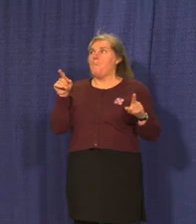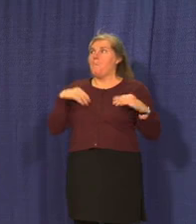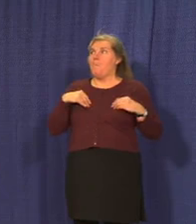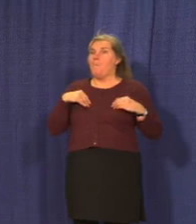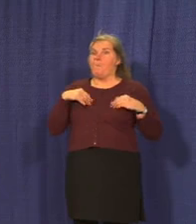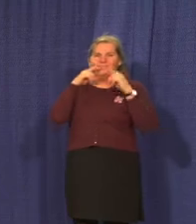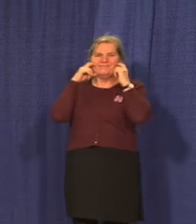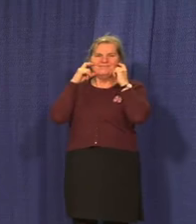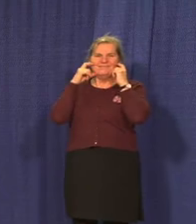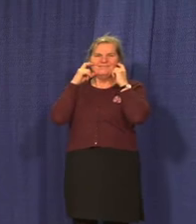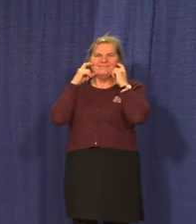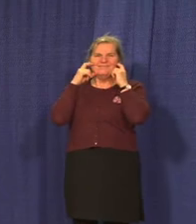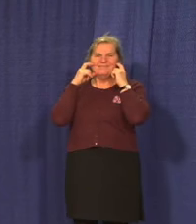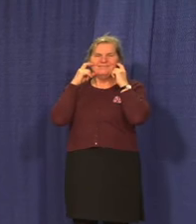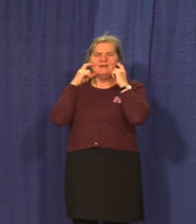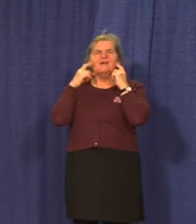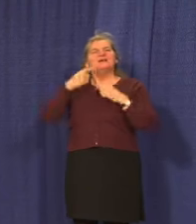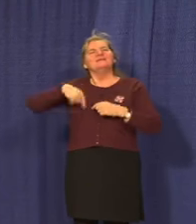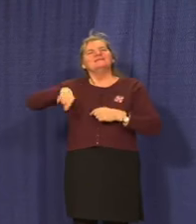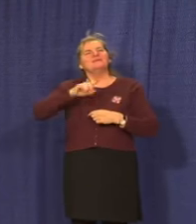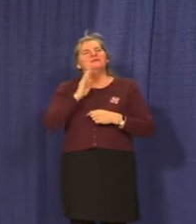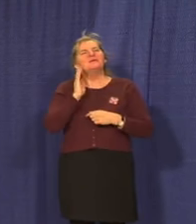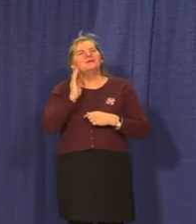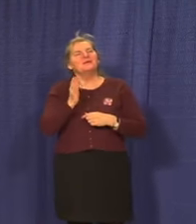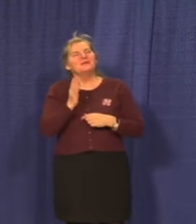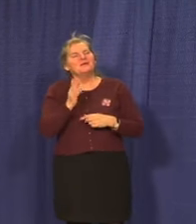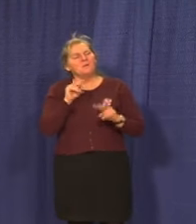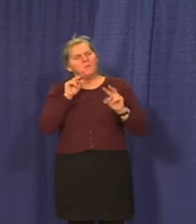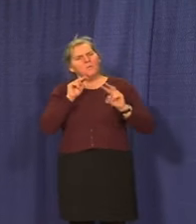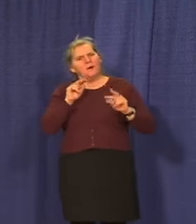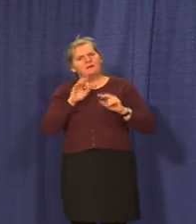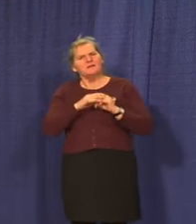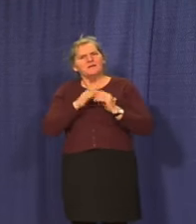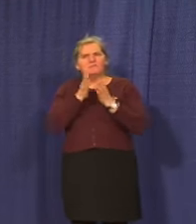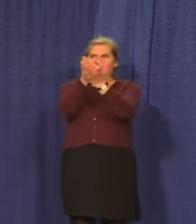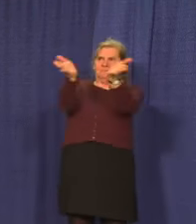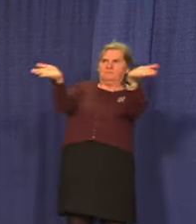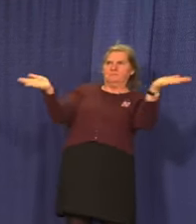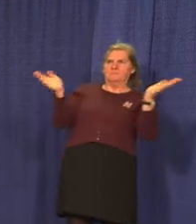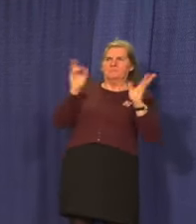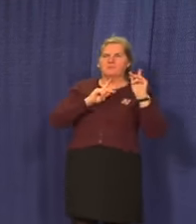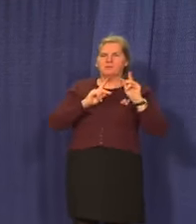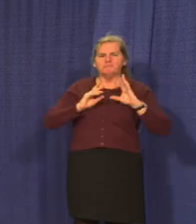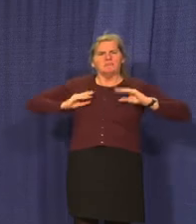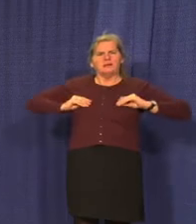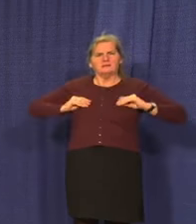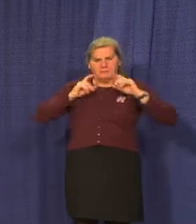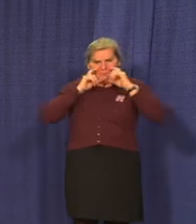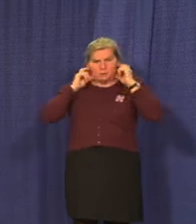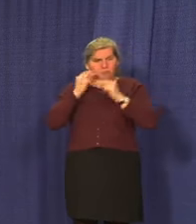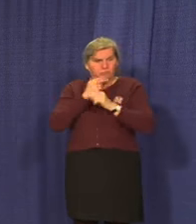ONE OF THE THINGS THAT WE WERE MONITORING FOR A LONG TIME THERE WAS PUBLIC ACCEPTABILITY AS WELL. WE KNOW THAT YUKONERS ARE THERE.